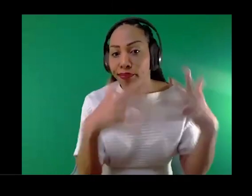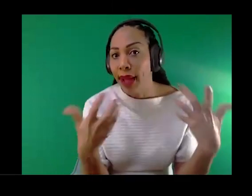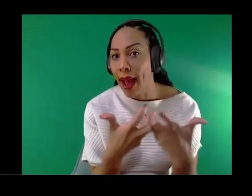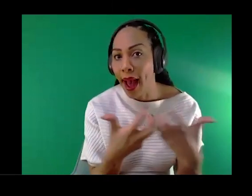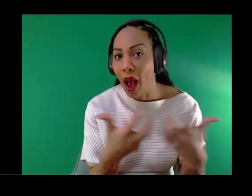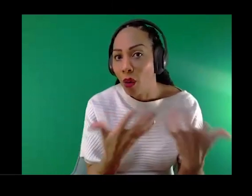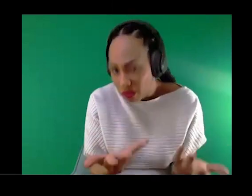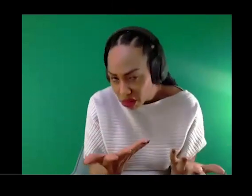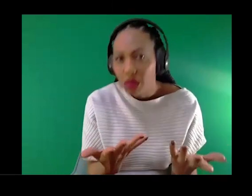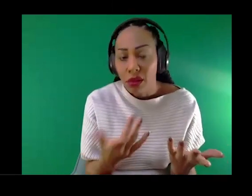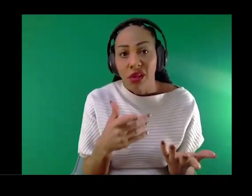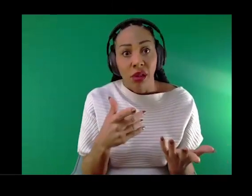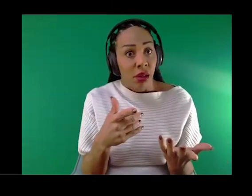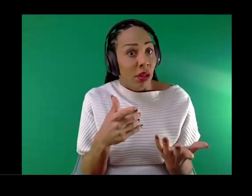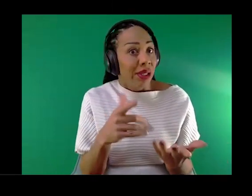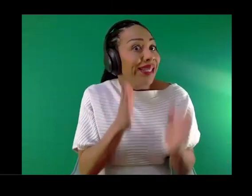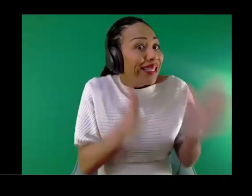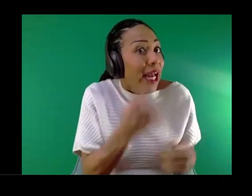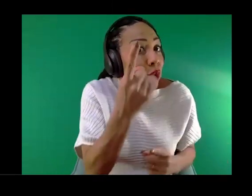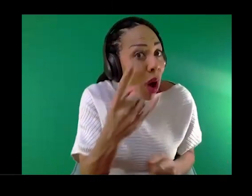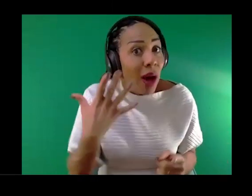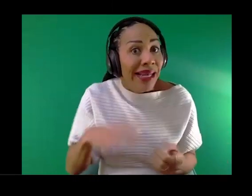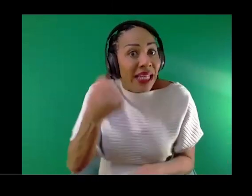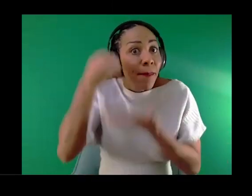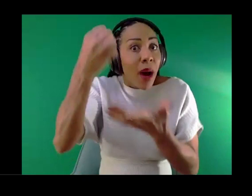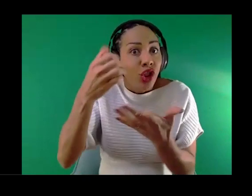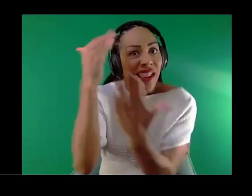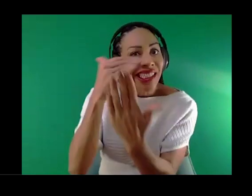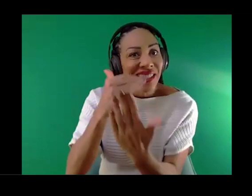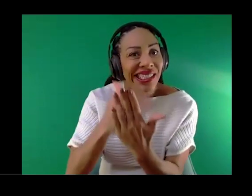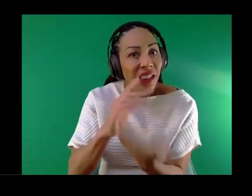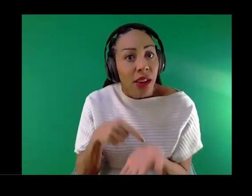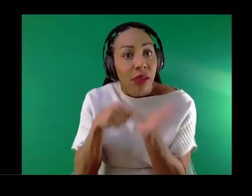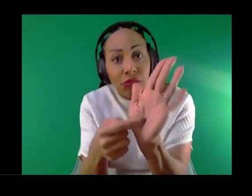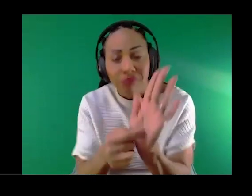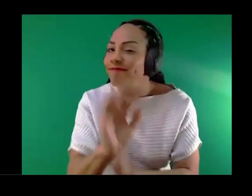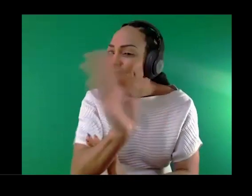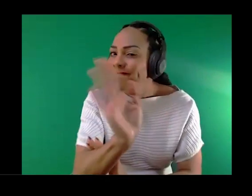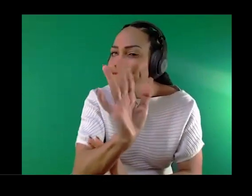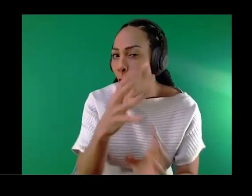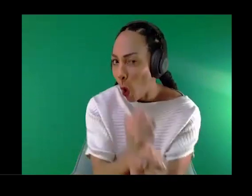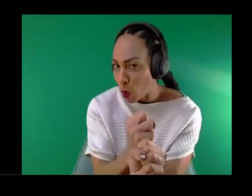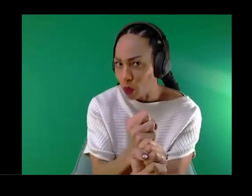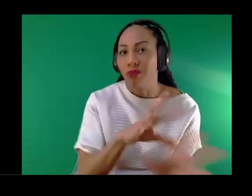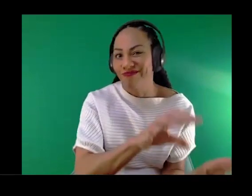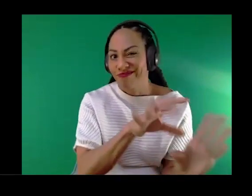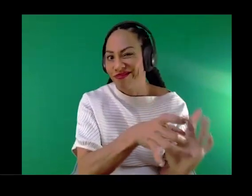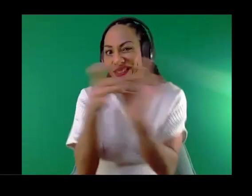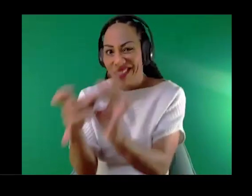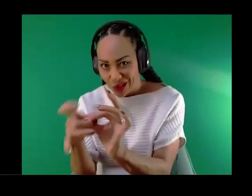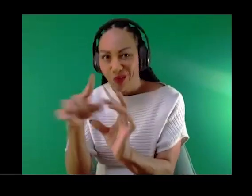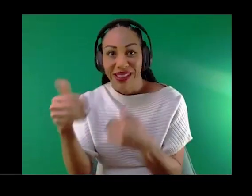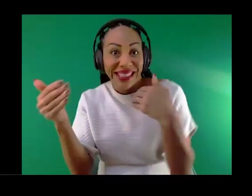a budget at the stage one application point that will be part of the stage two full application